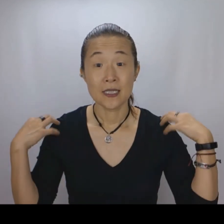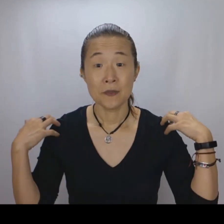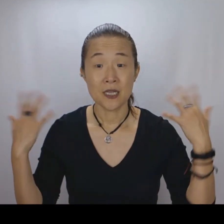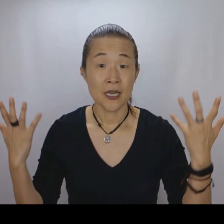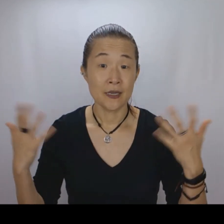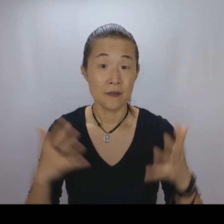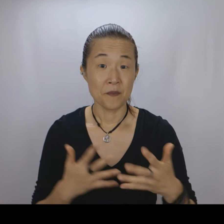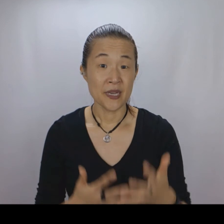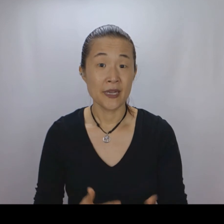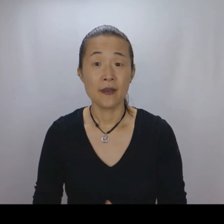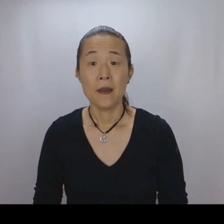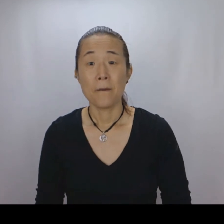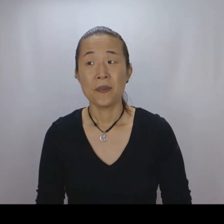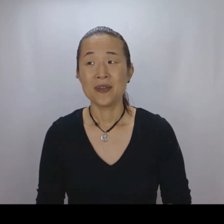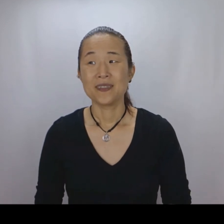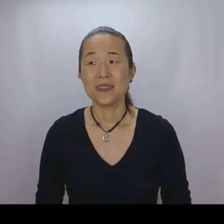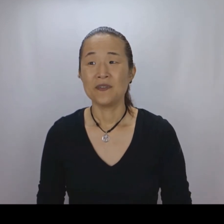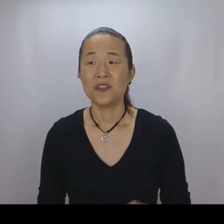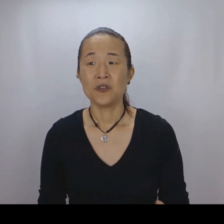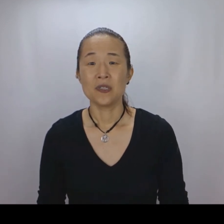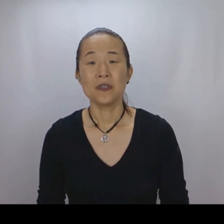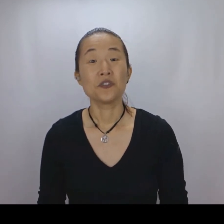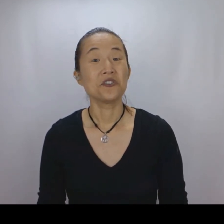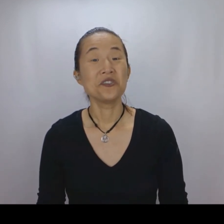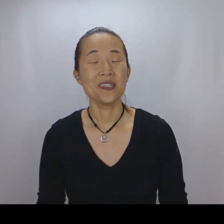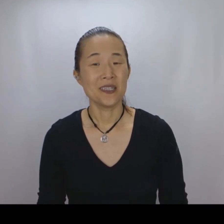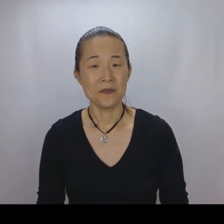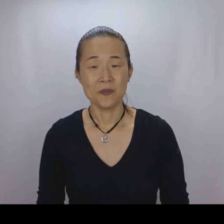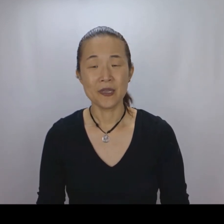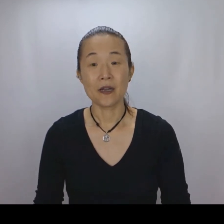Same sign meaning, but if you are introducing them you'd be like.